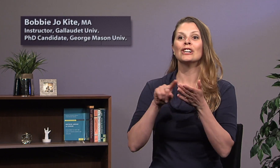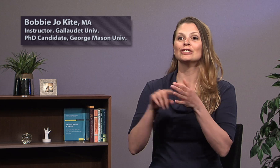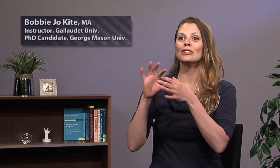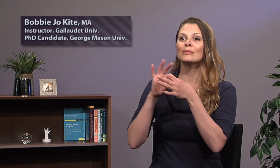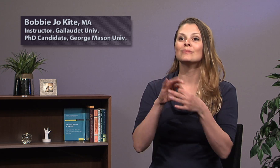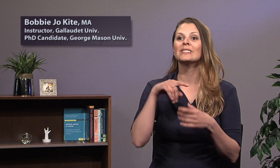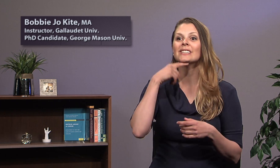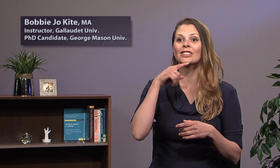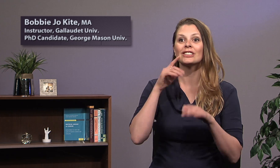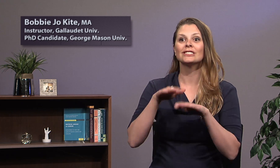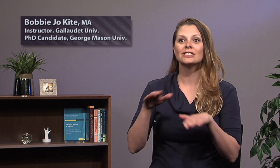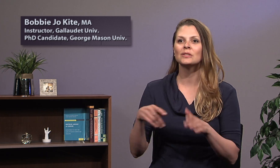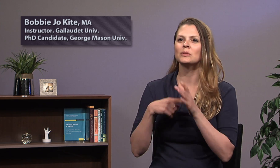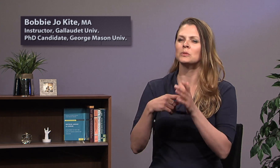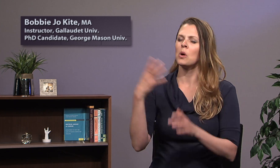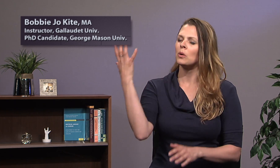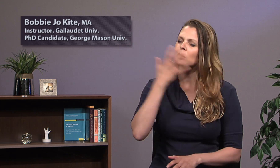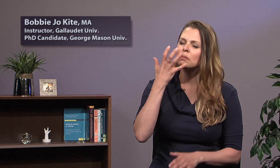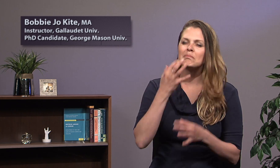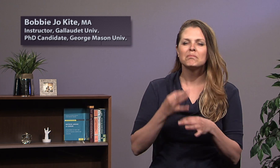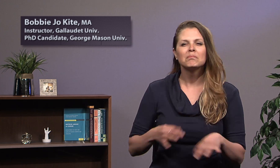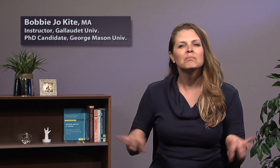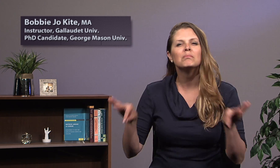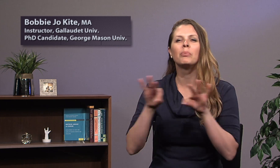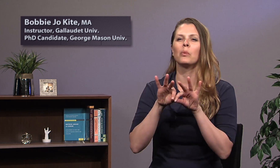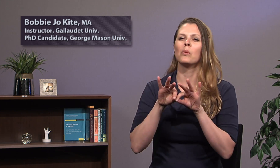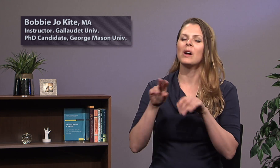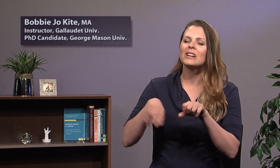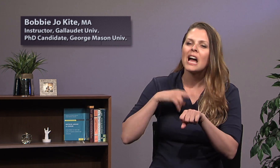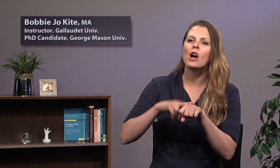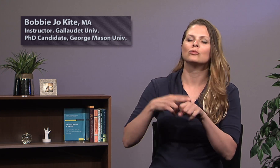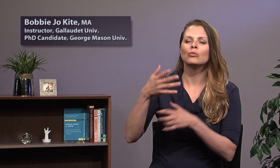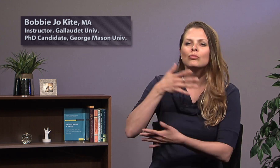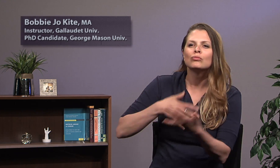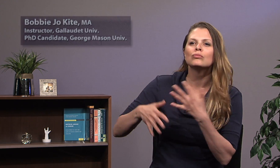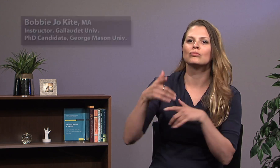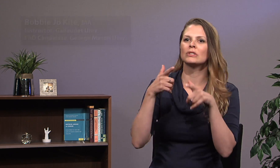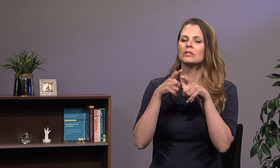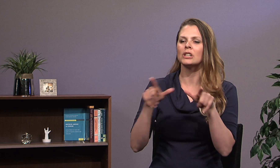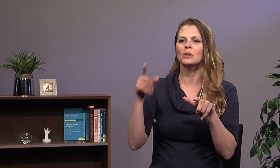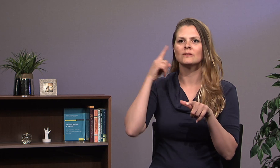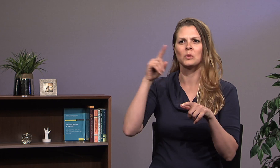Research with hearing children indicates the importance of natural, interactive language